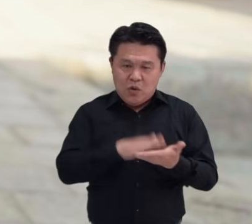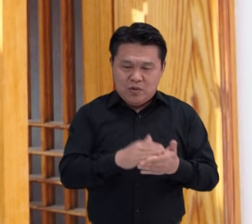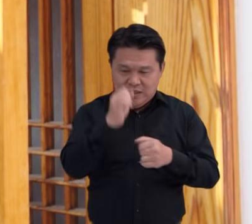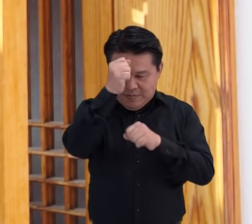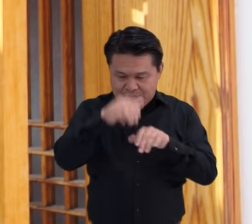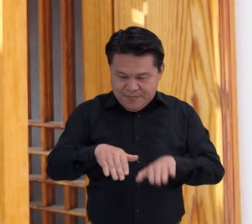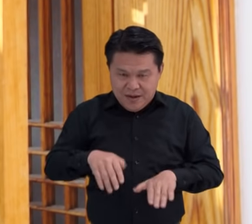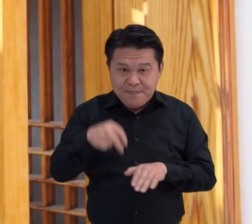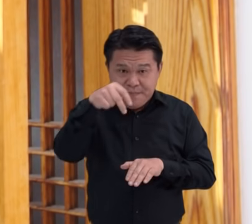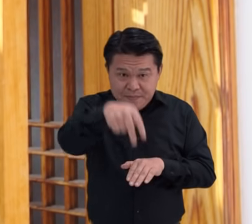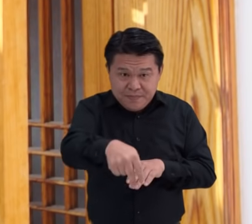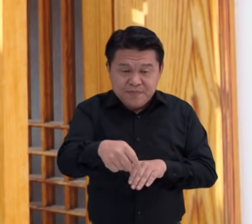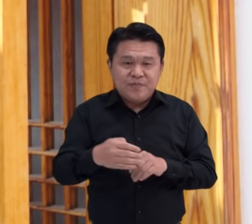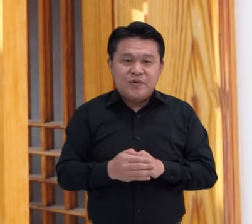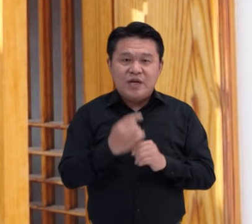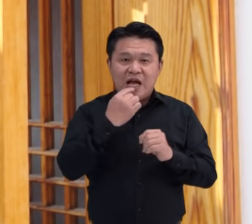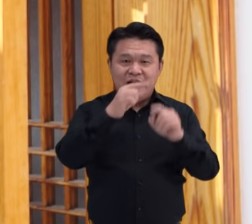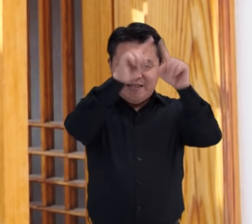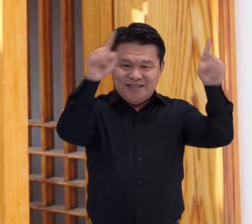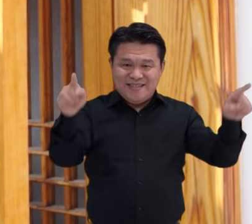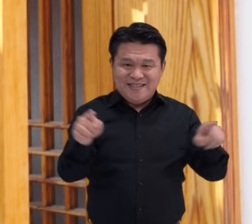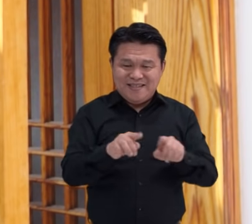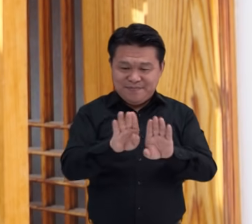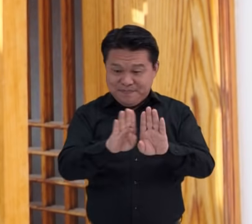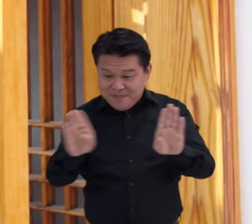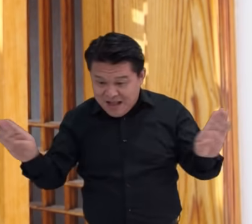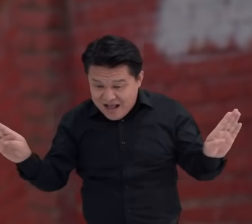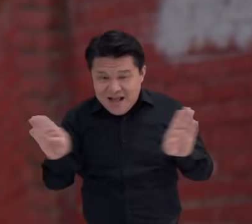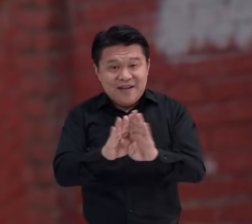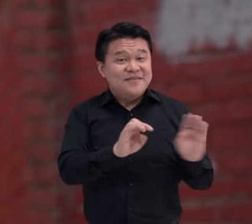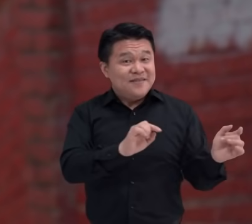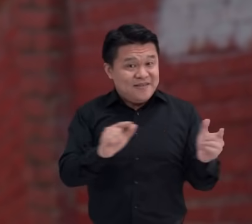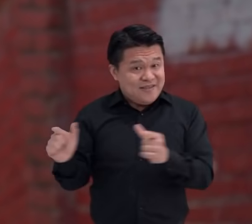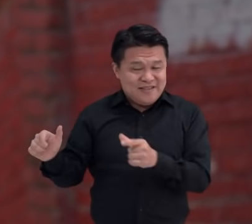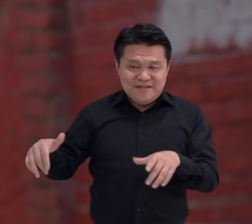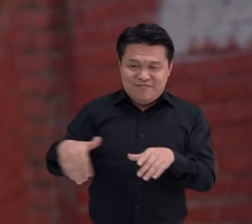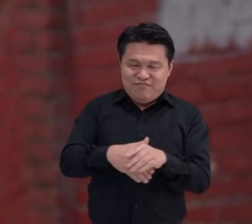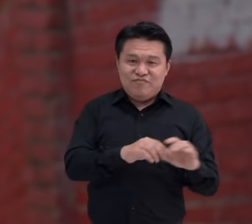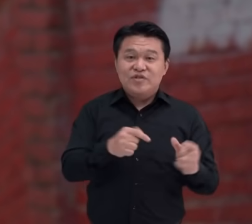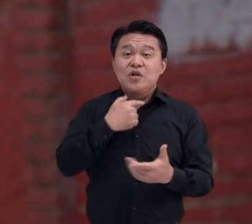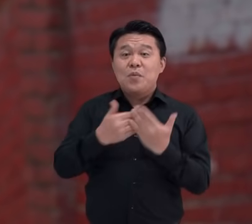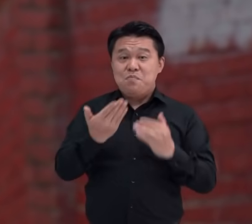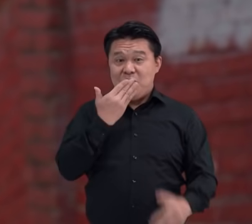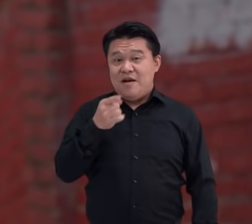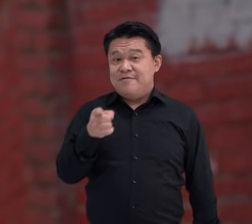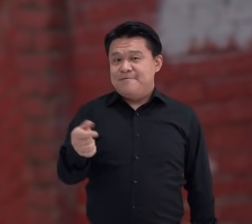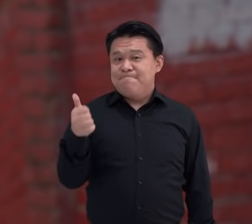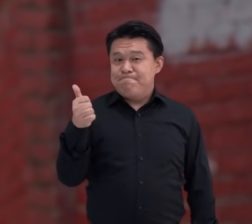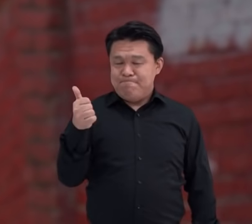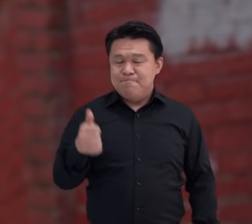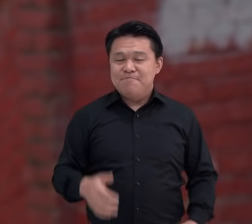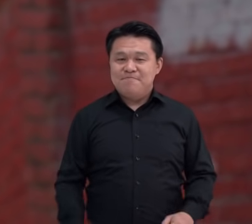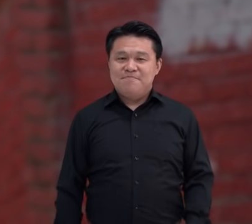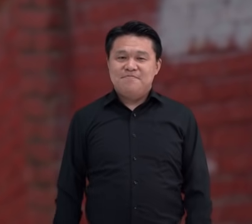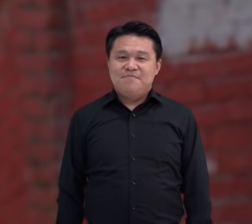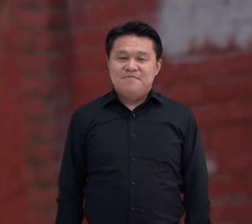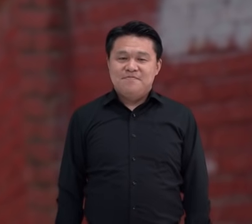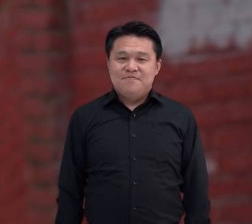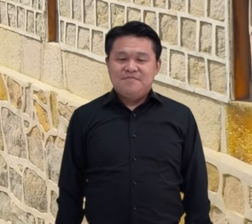experiencing our cultural heritage, such as taking off shoes on the stepping stone out front and opening a sliding door designed with traditional Korean paper.